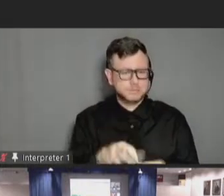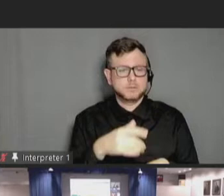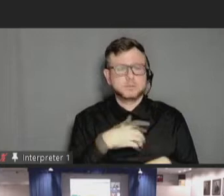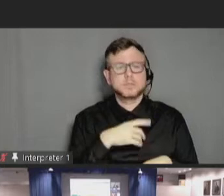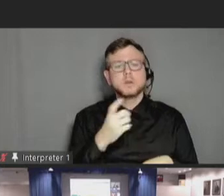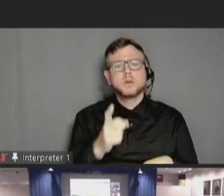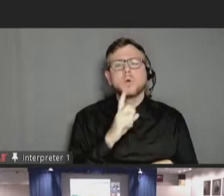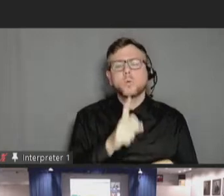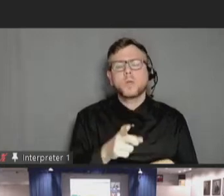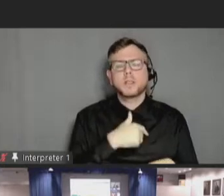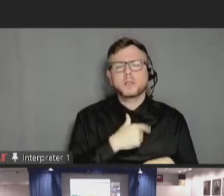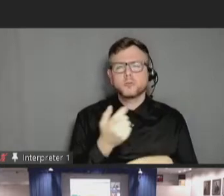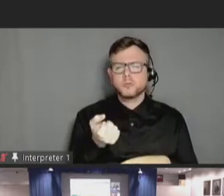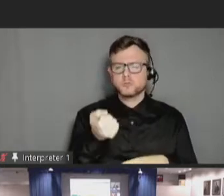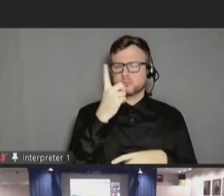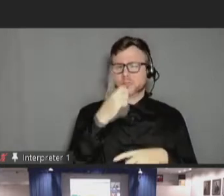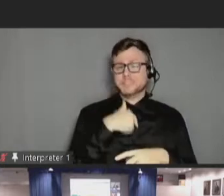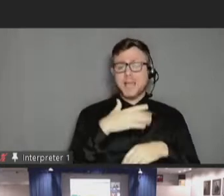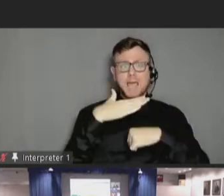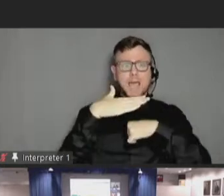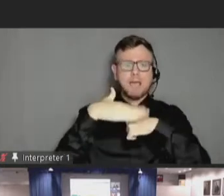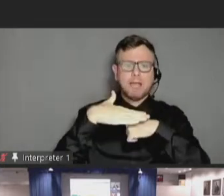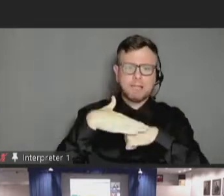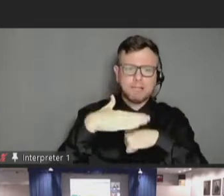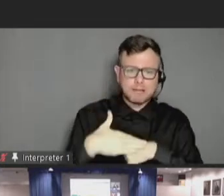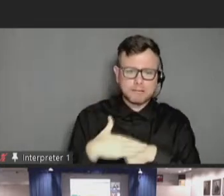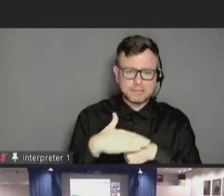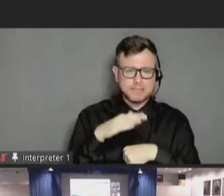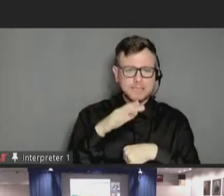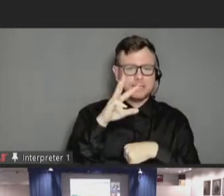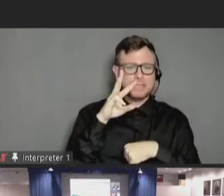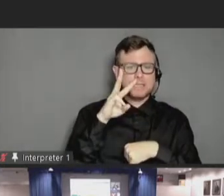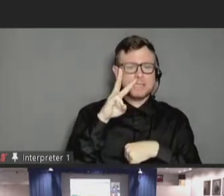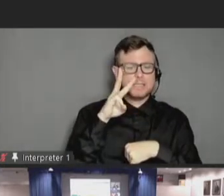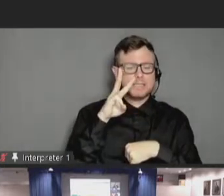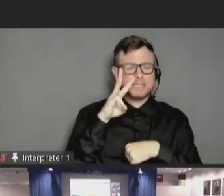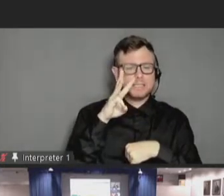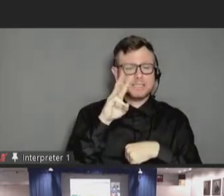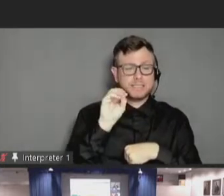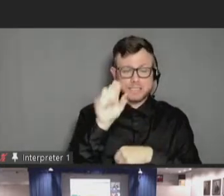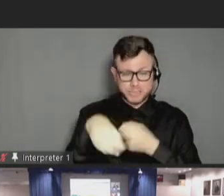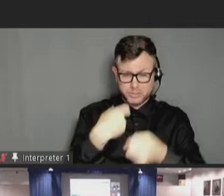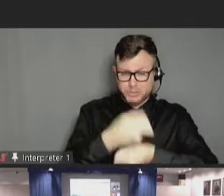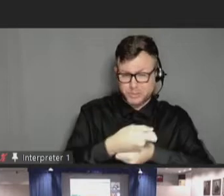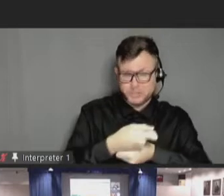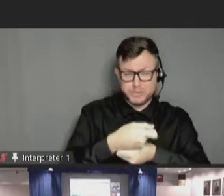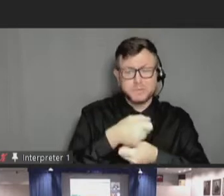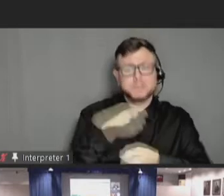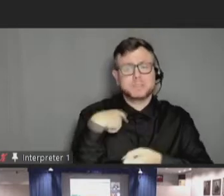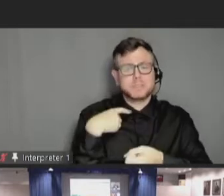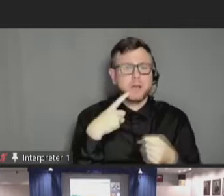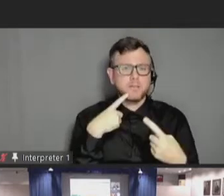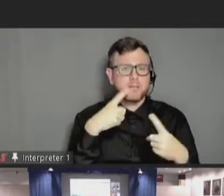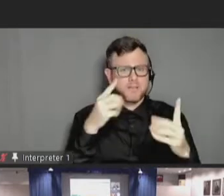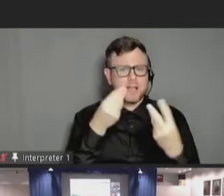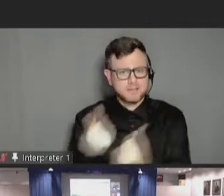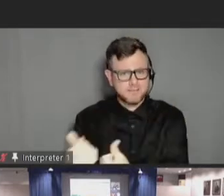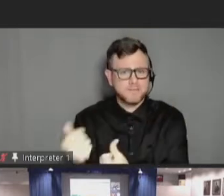that there is at least six decades of evidence of CHW effectiveness across a variety of different